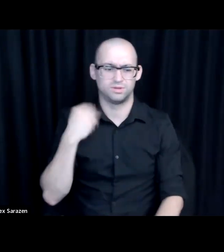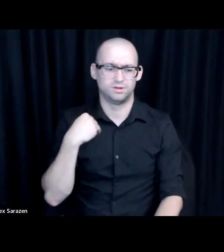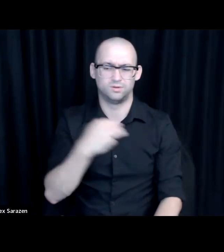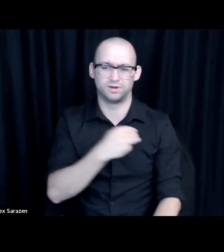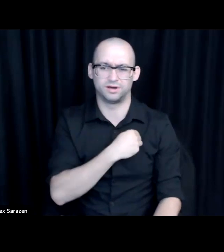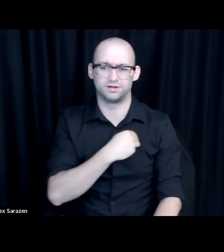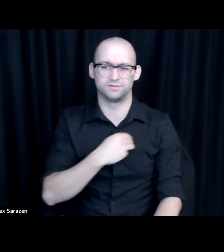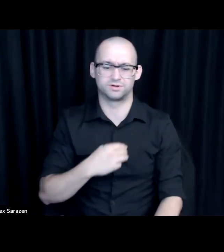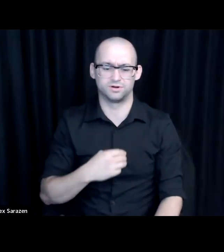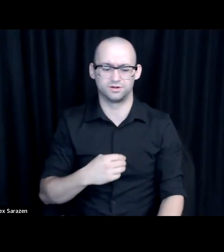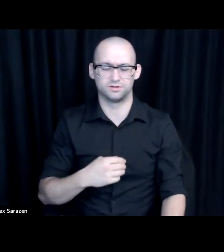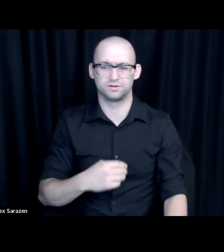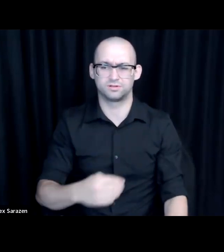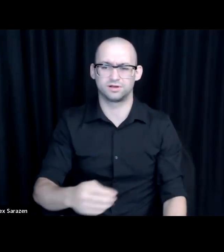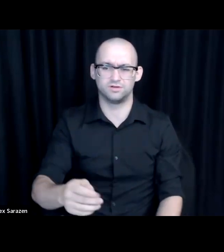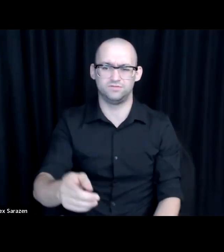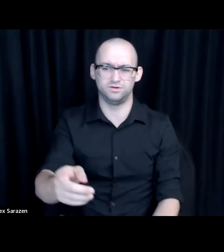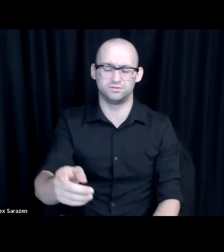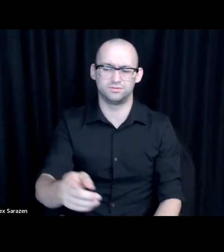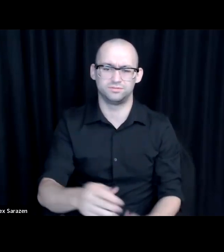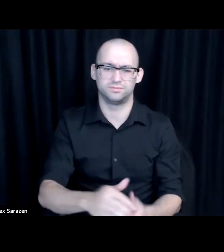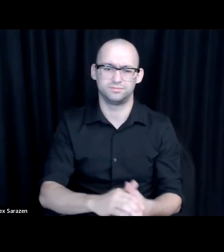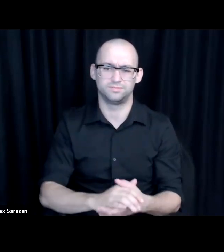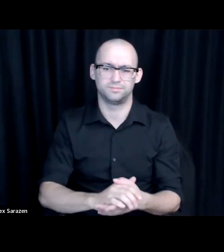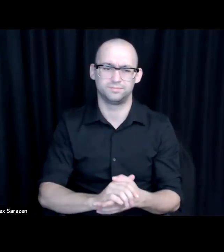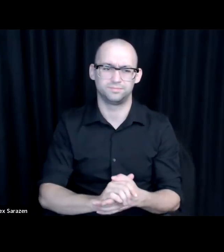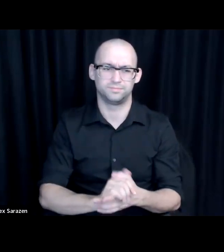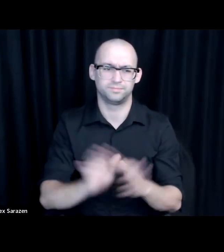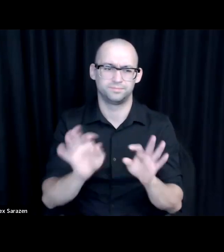It's an extremely important to make sure that your efforts in